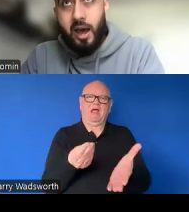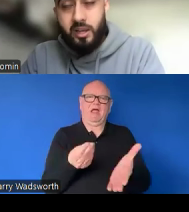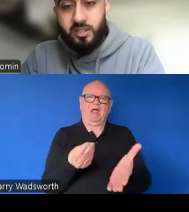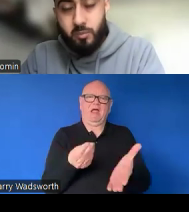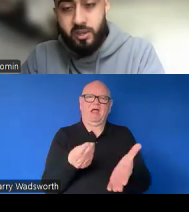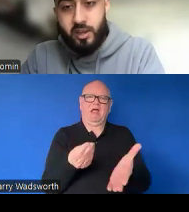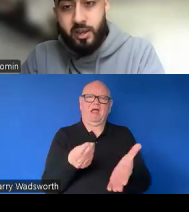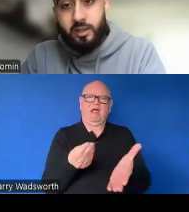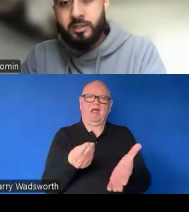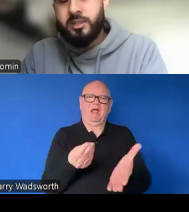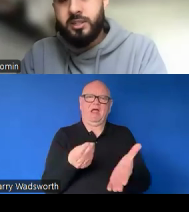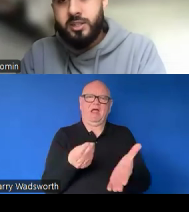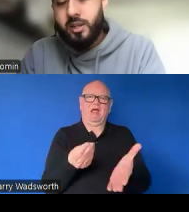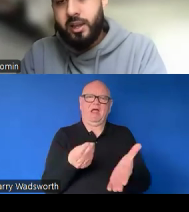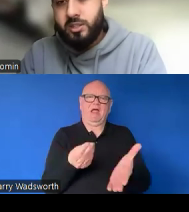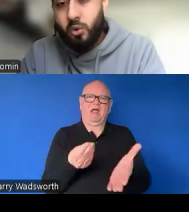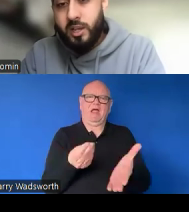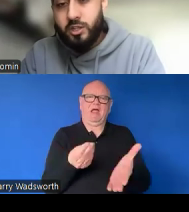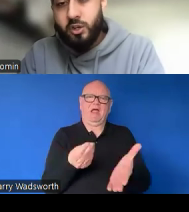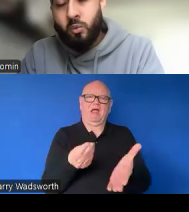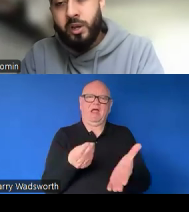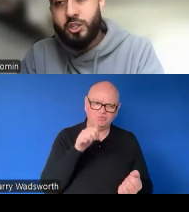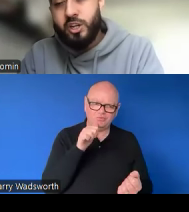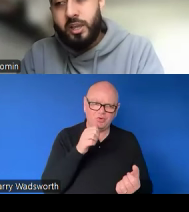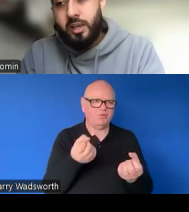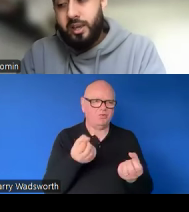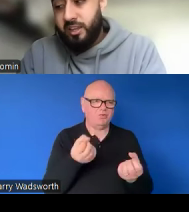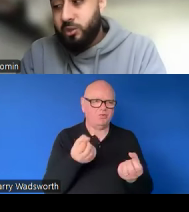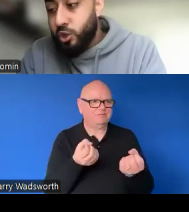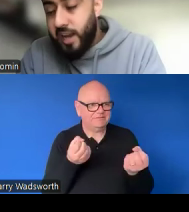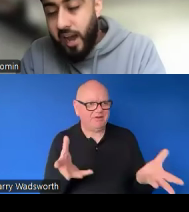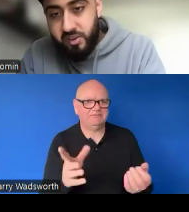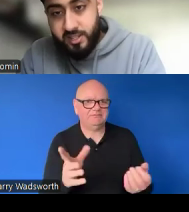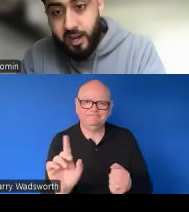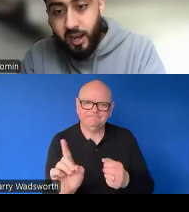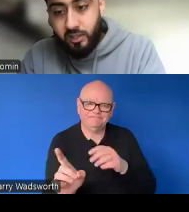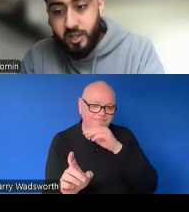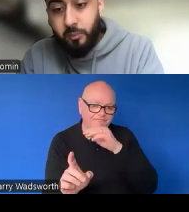ask me, and it's a question which doesn't have an exact answer.